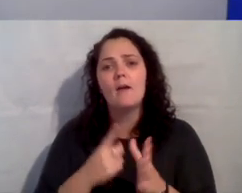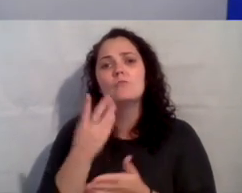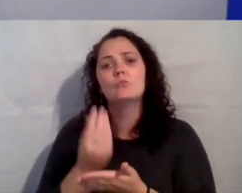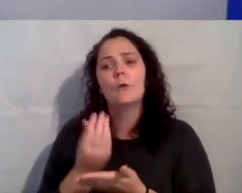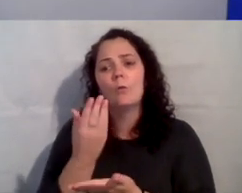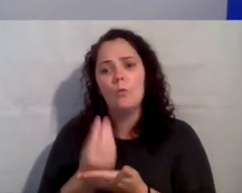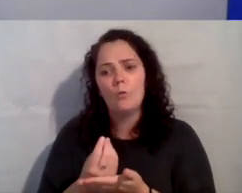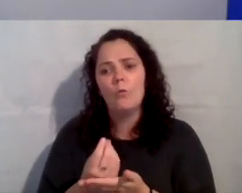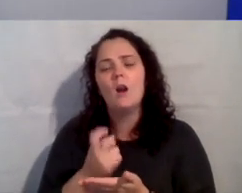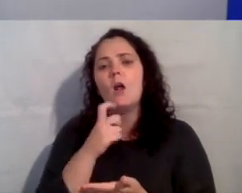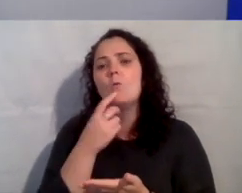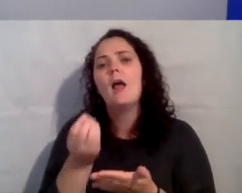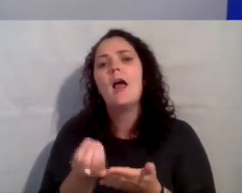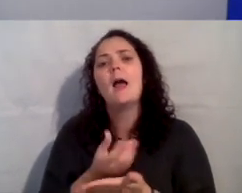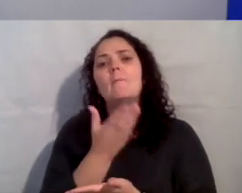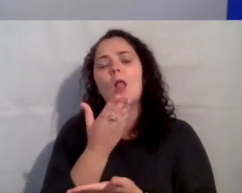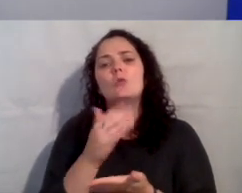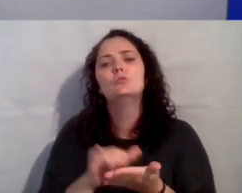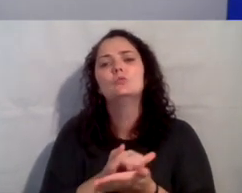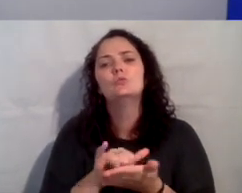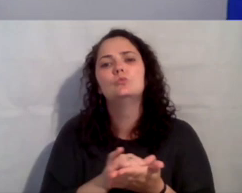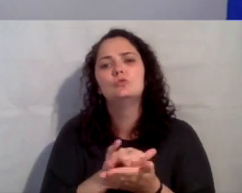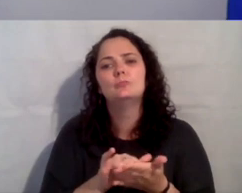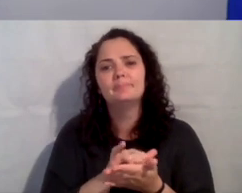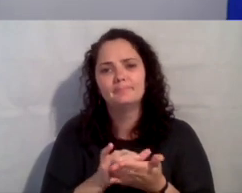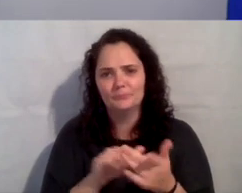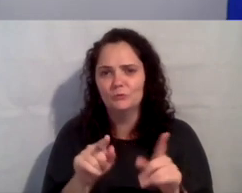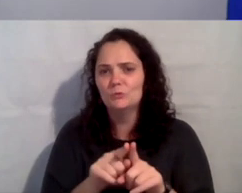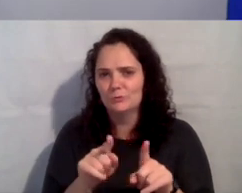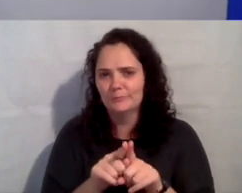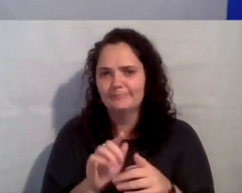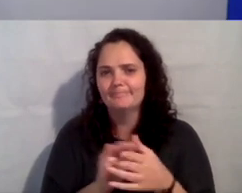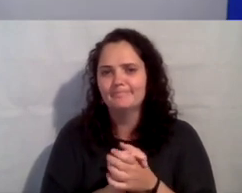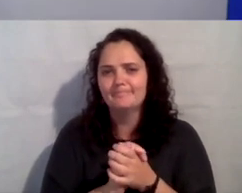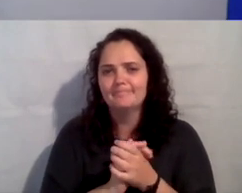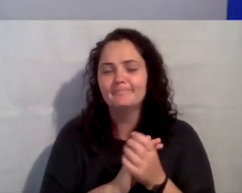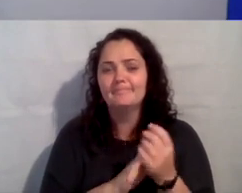to the QAGOMA YouTube channel too. So hopefully nobody's having trouble with your device, but if you are, please still follow